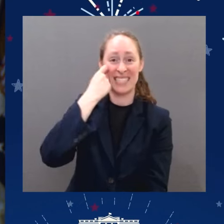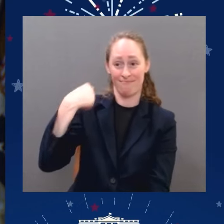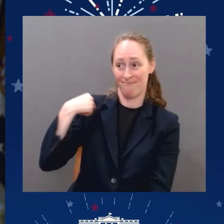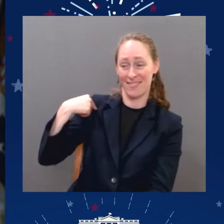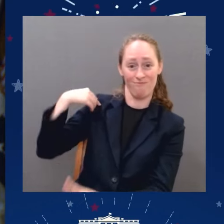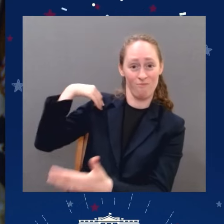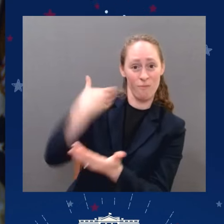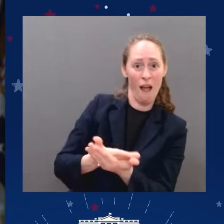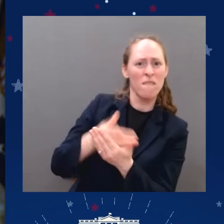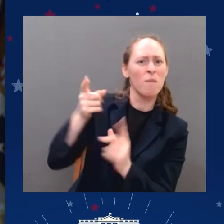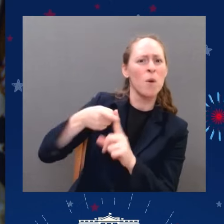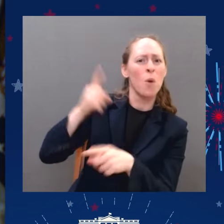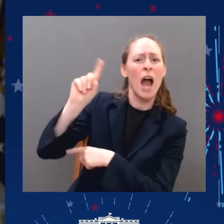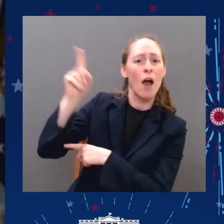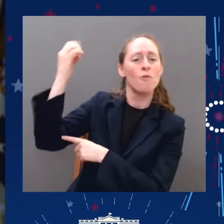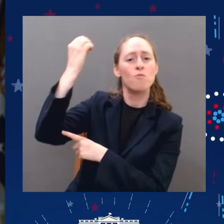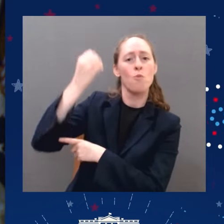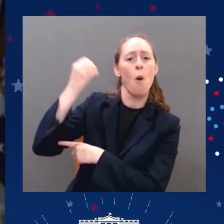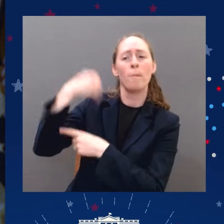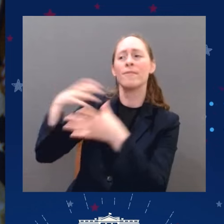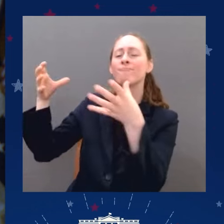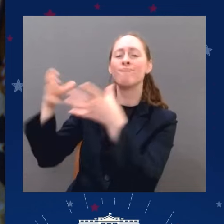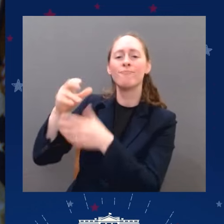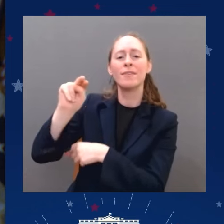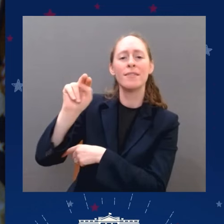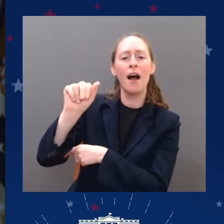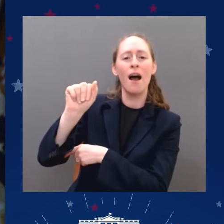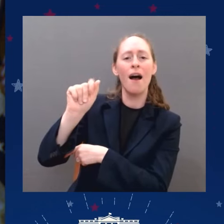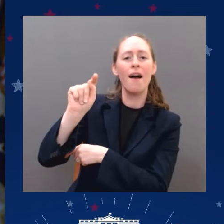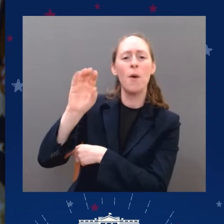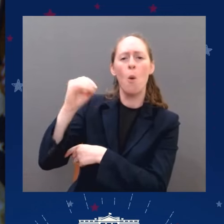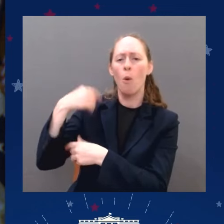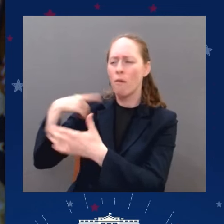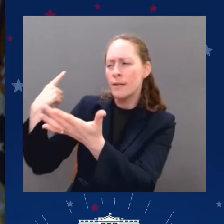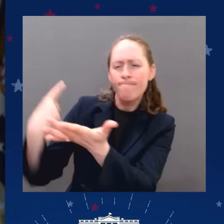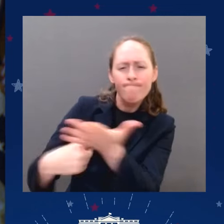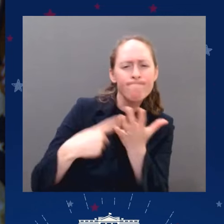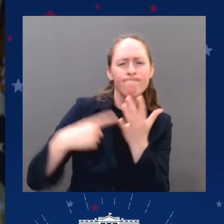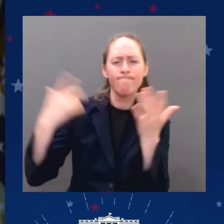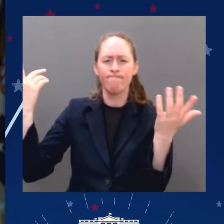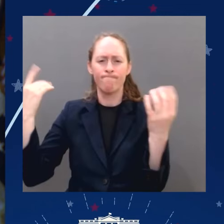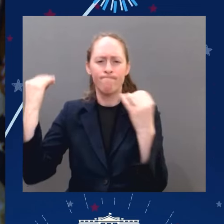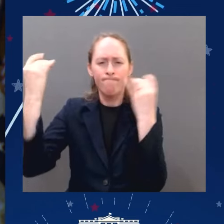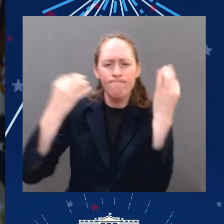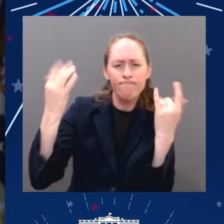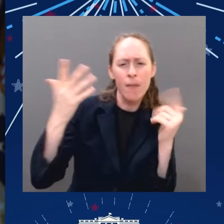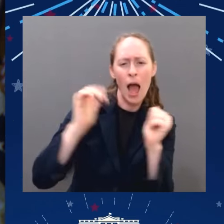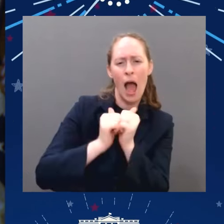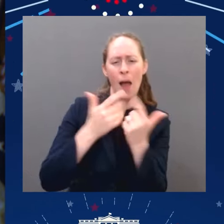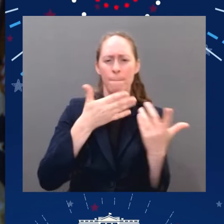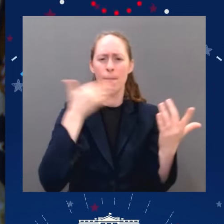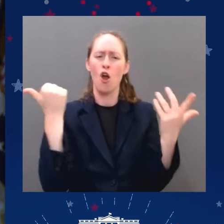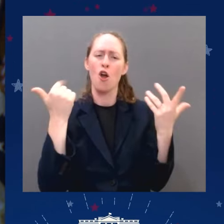to rally the free world to defend freedom. Before I left for Europe, I signed a law --